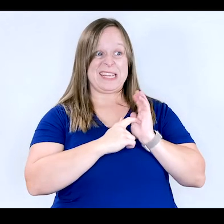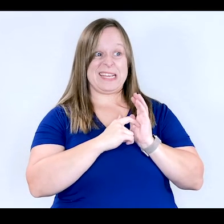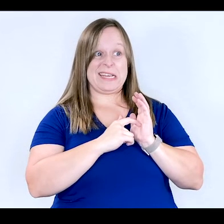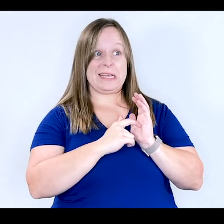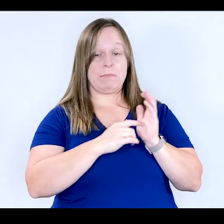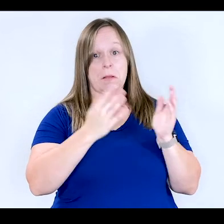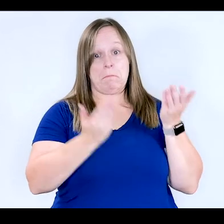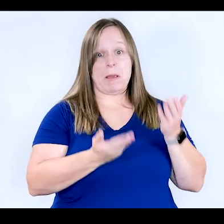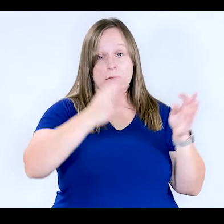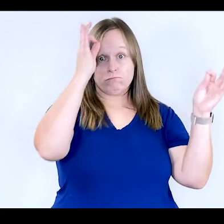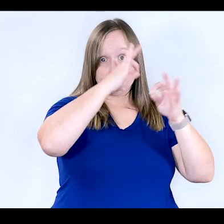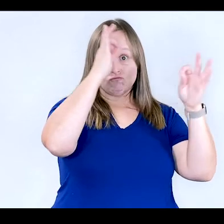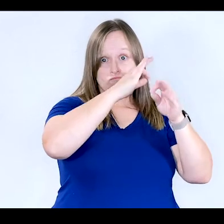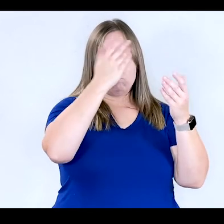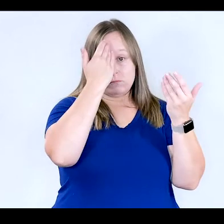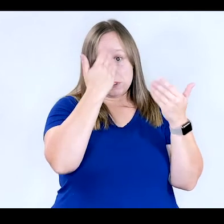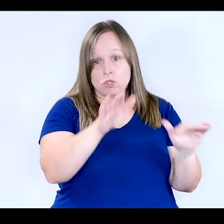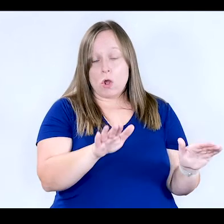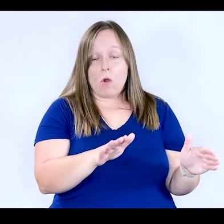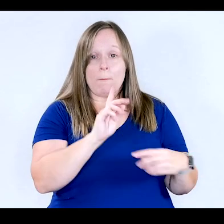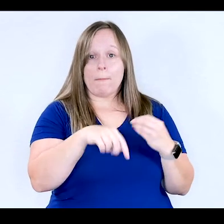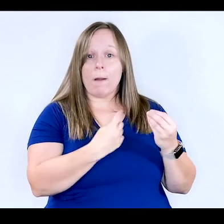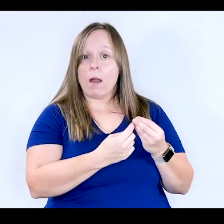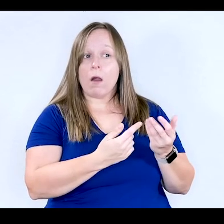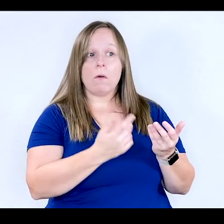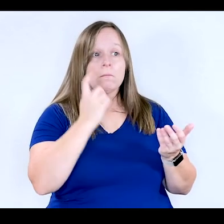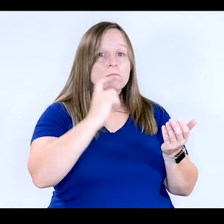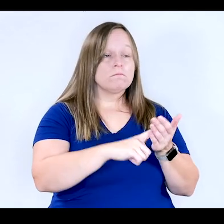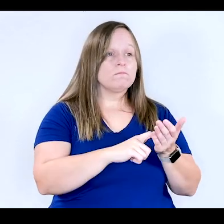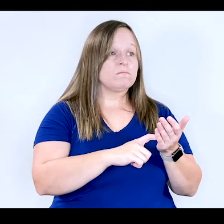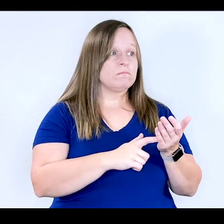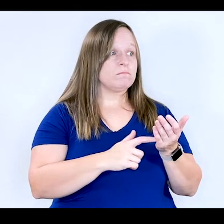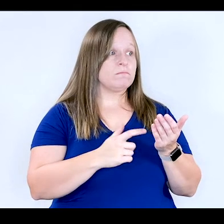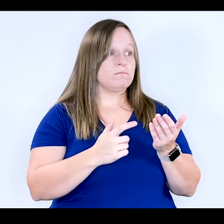they just might not have initially acknowledged. And overwhelmingly, we find we